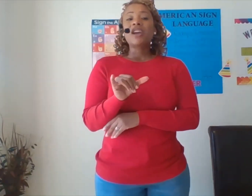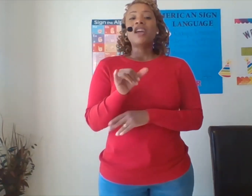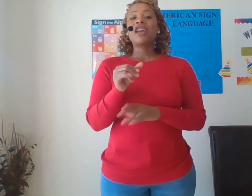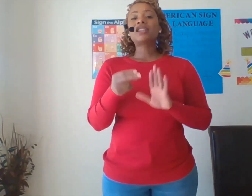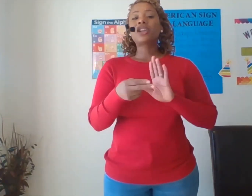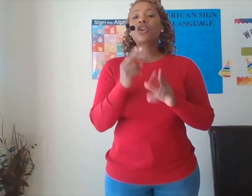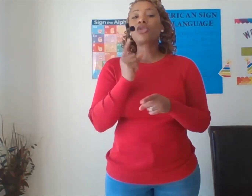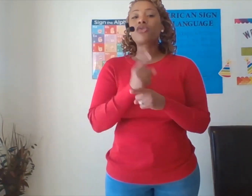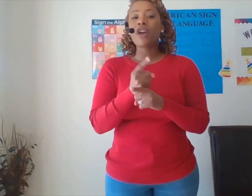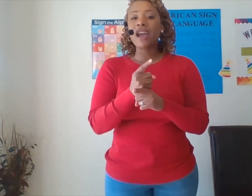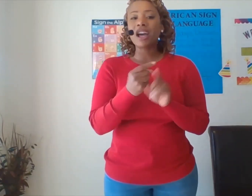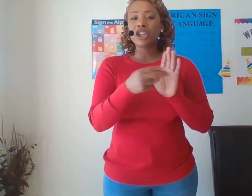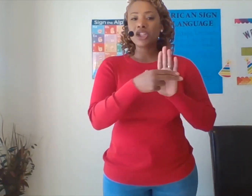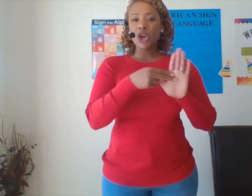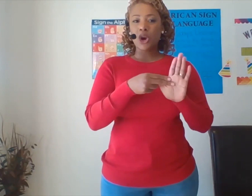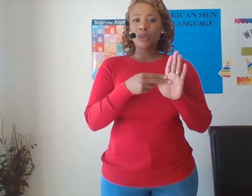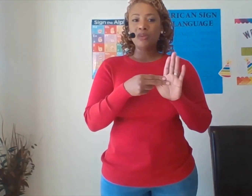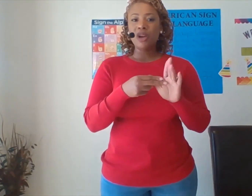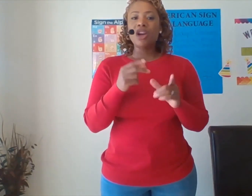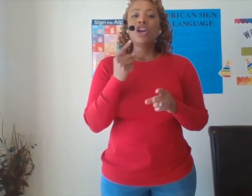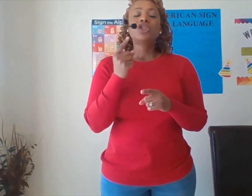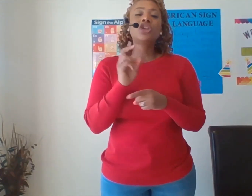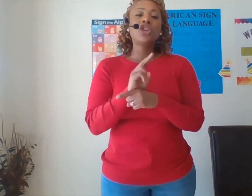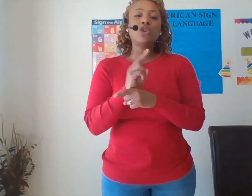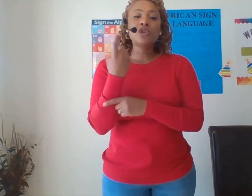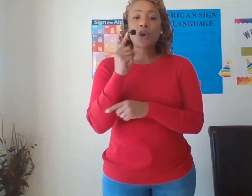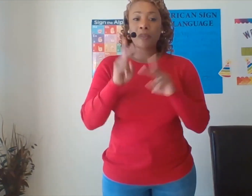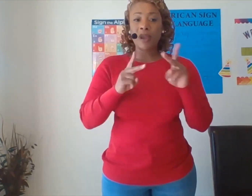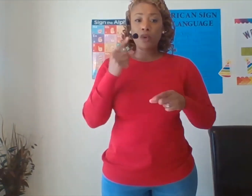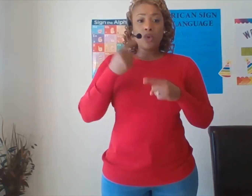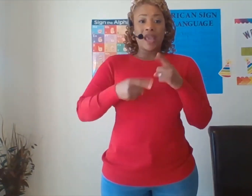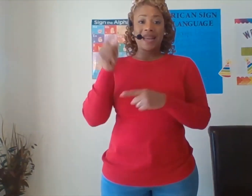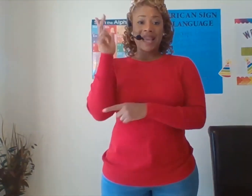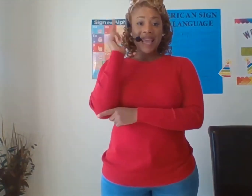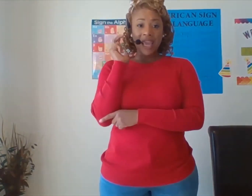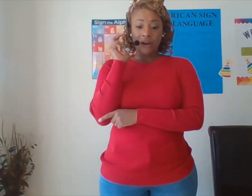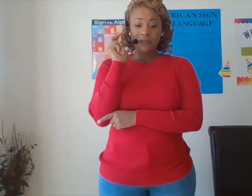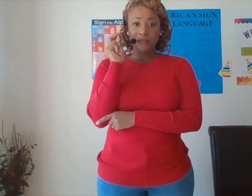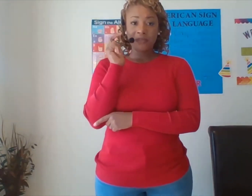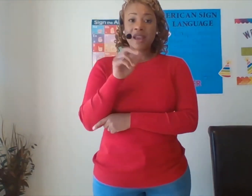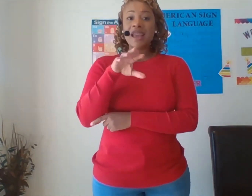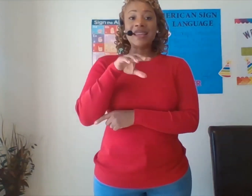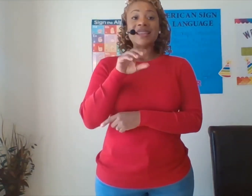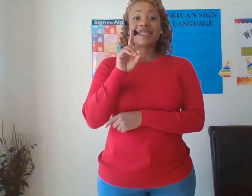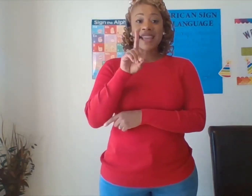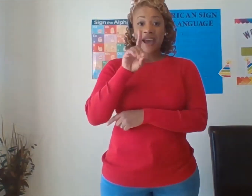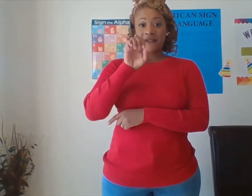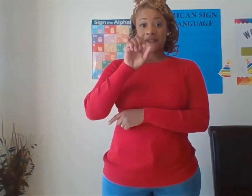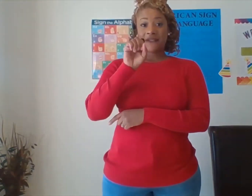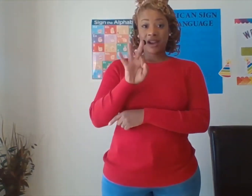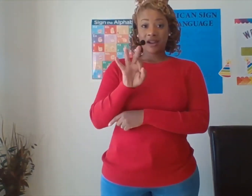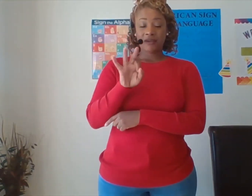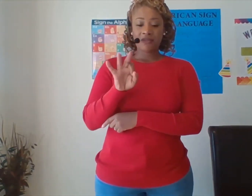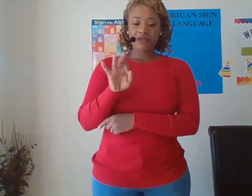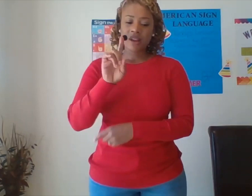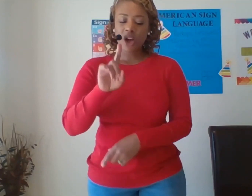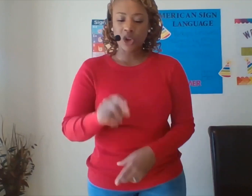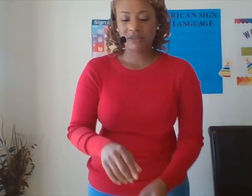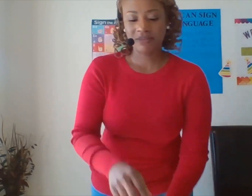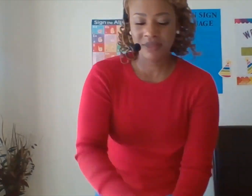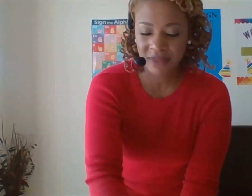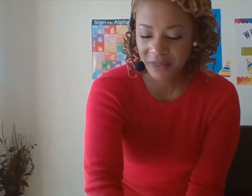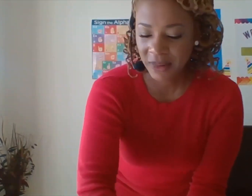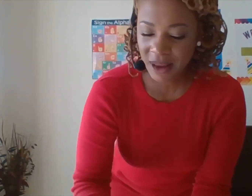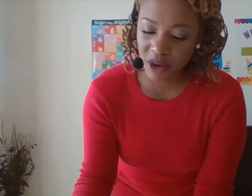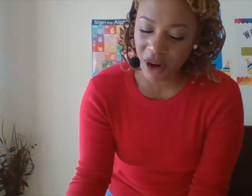the correct term to use for people who can't hear deaths hold on let me write